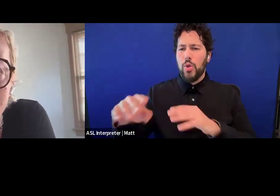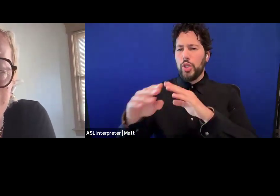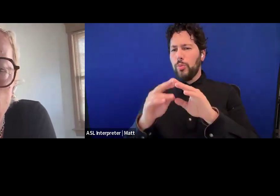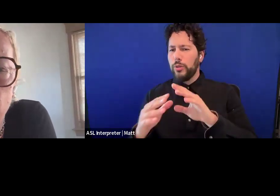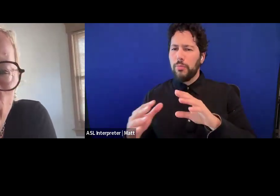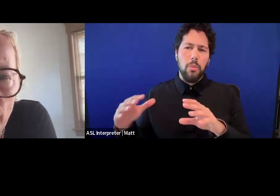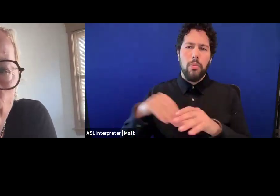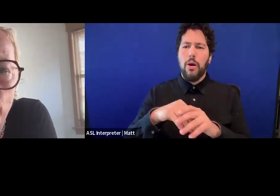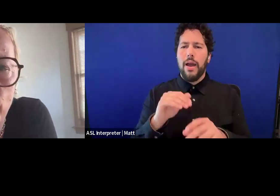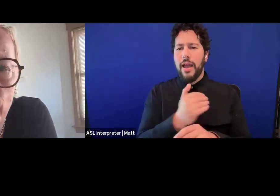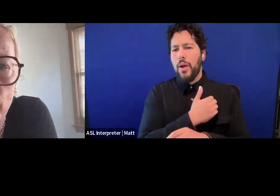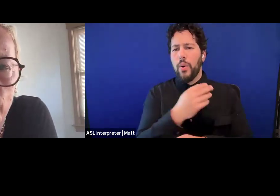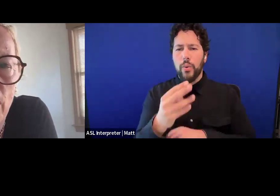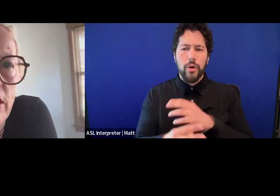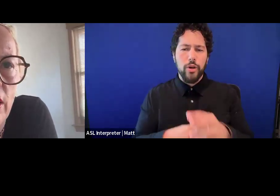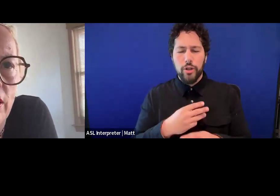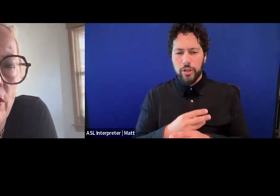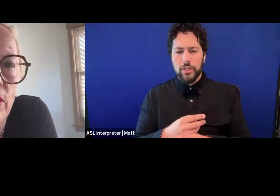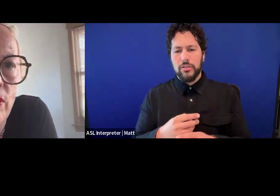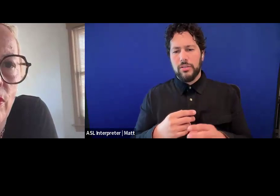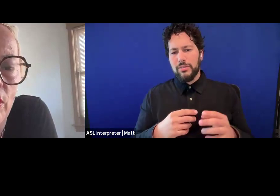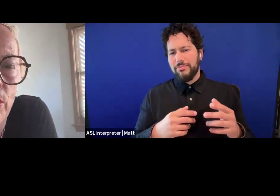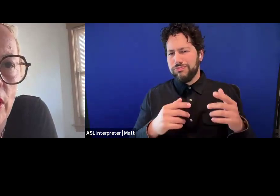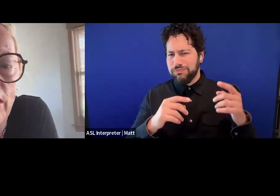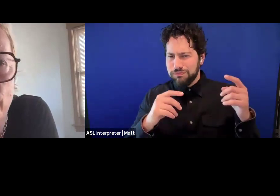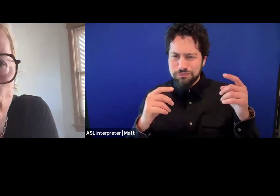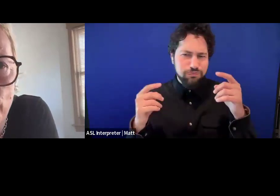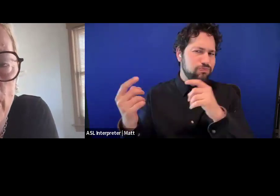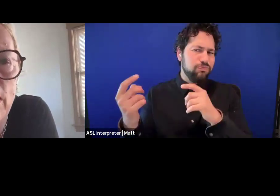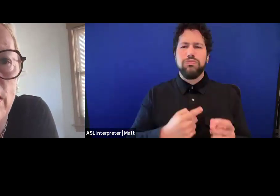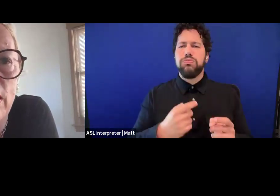Um, they contribute enthusiastically to its development, and it's remained…